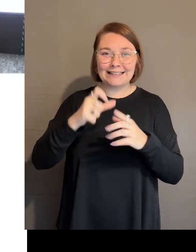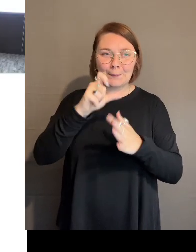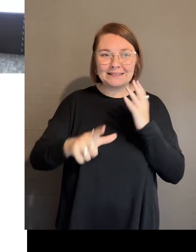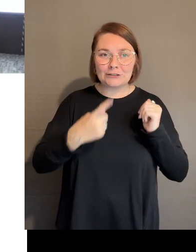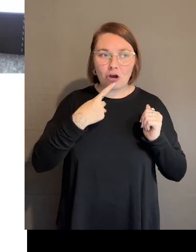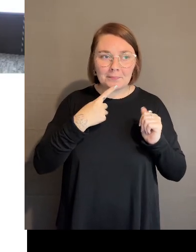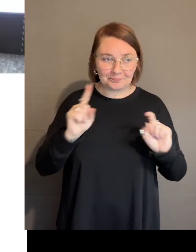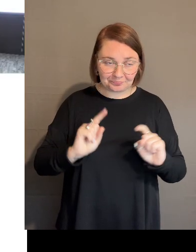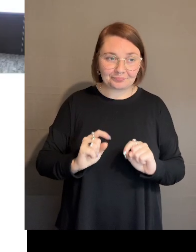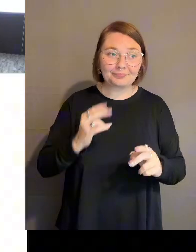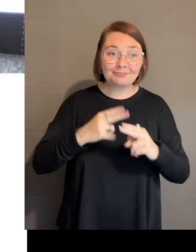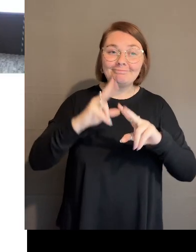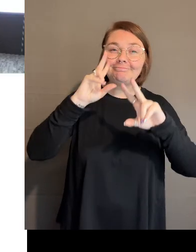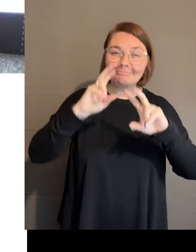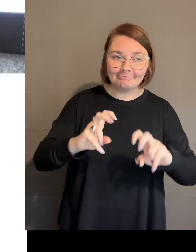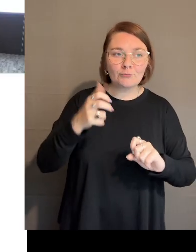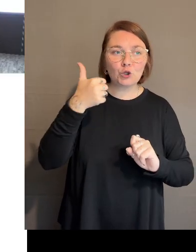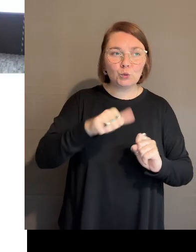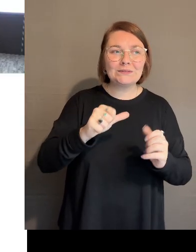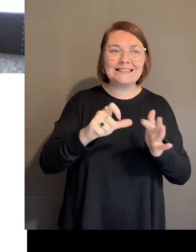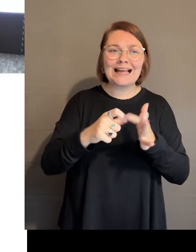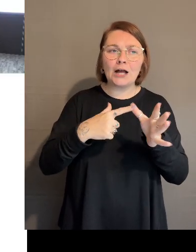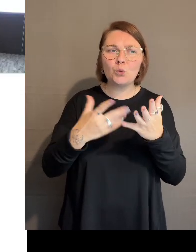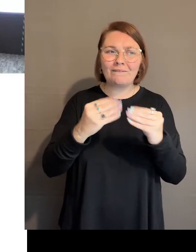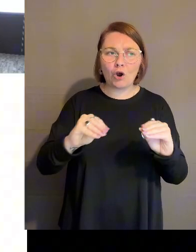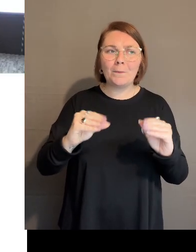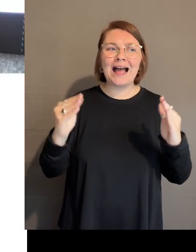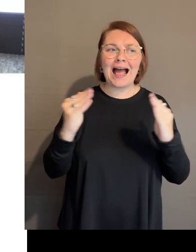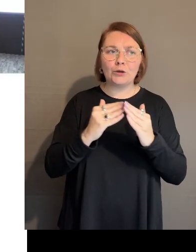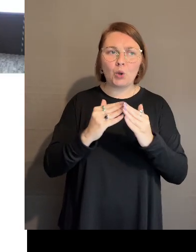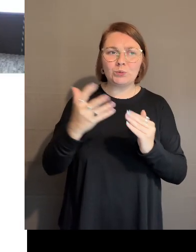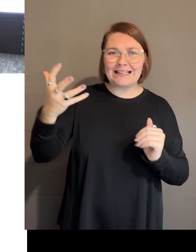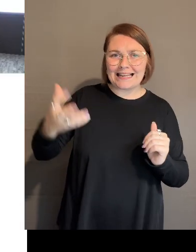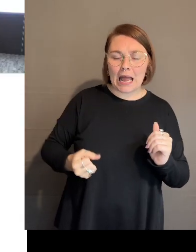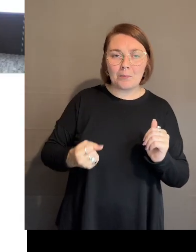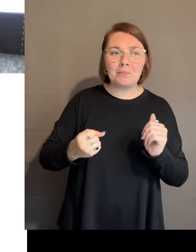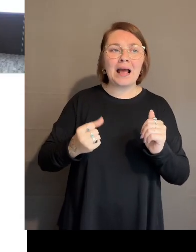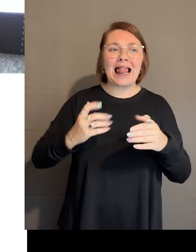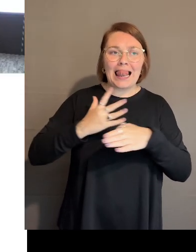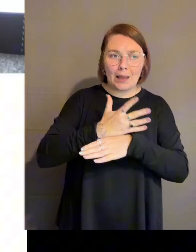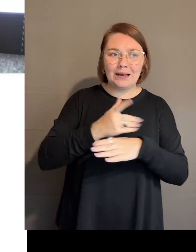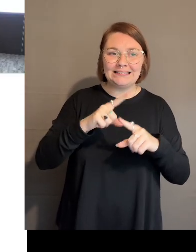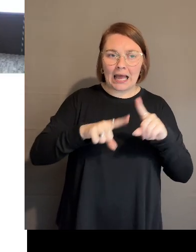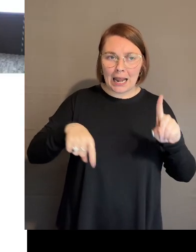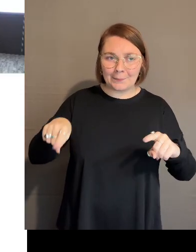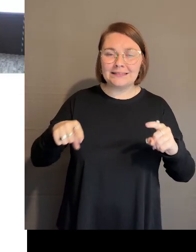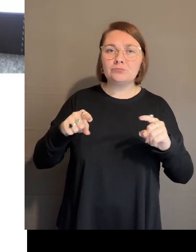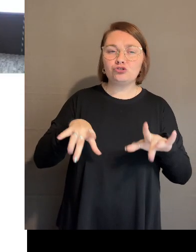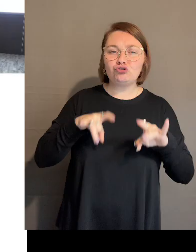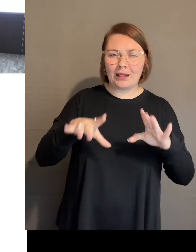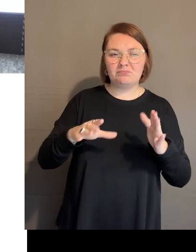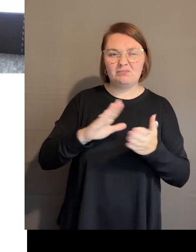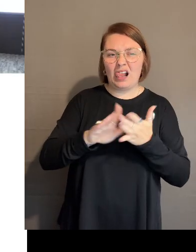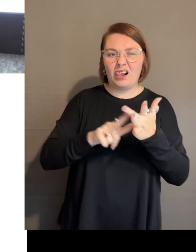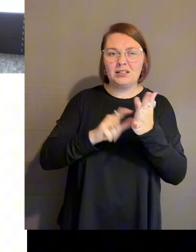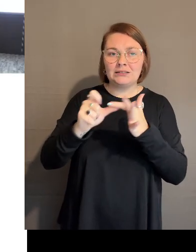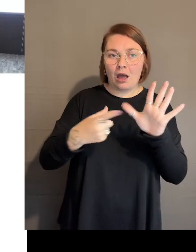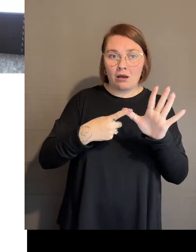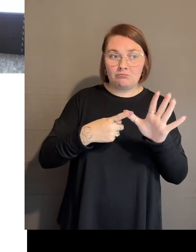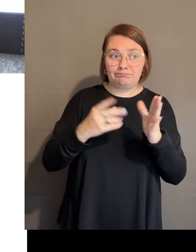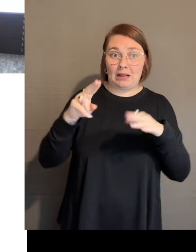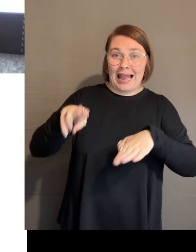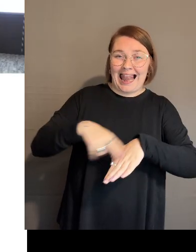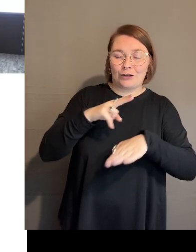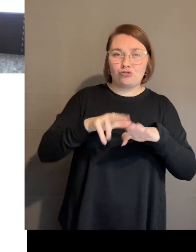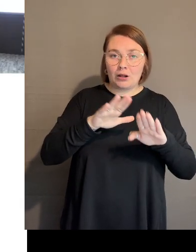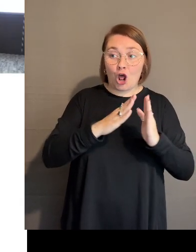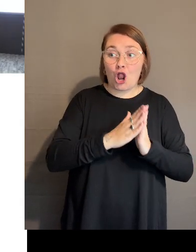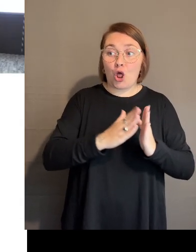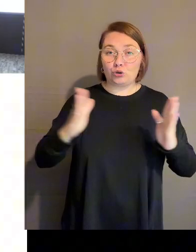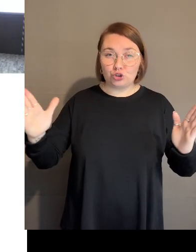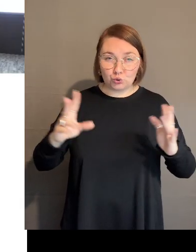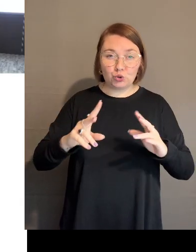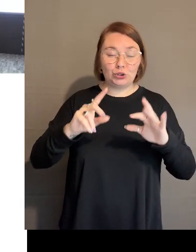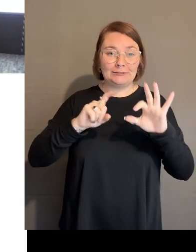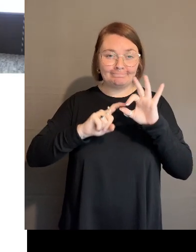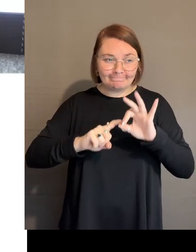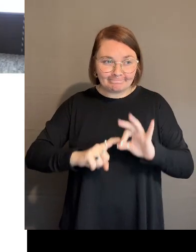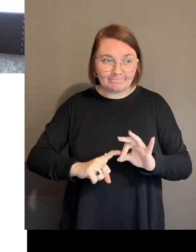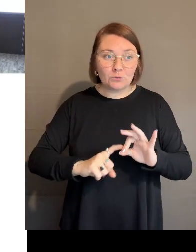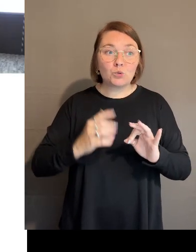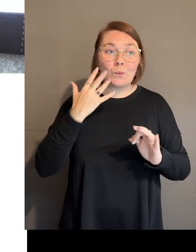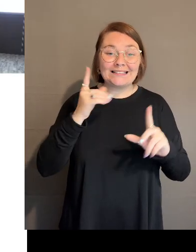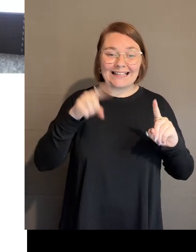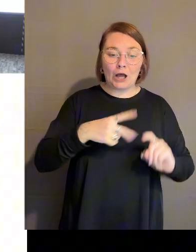So for the analysis, we used data from the Household Income and Labor Dynamics in Australia Survey, which is a nationally representative longitudinal study conducted annually since 2001.